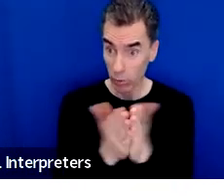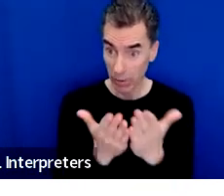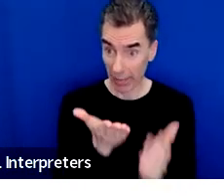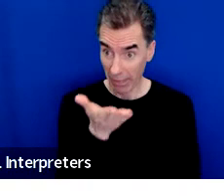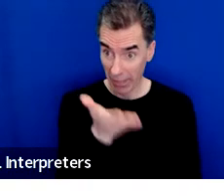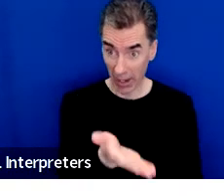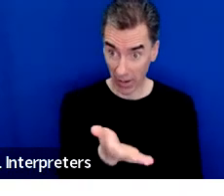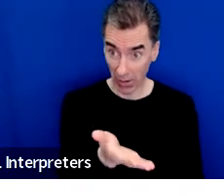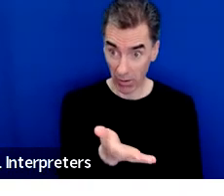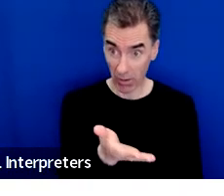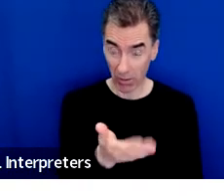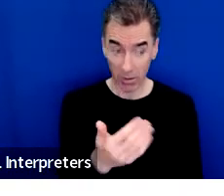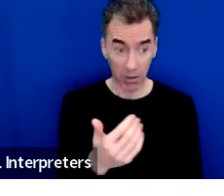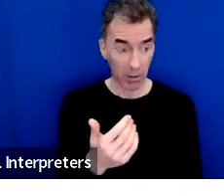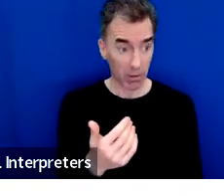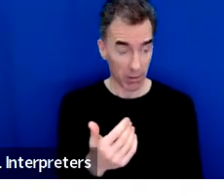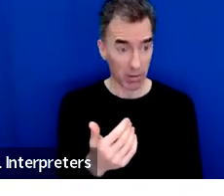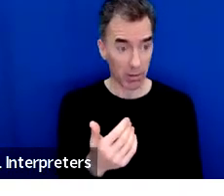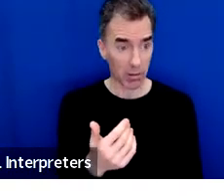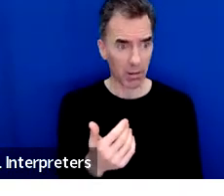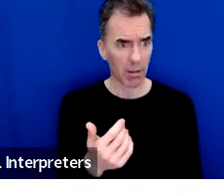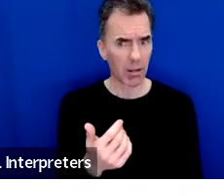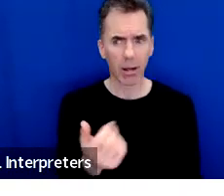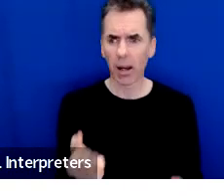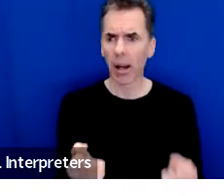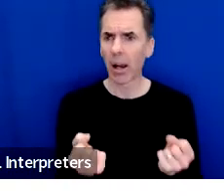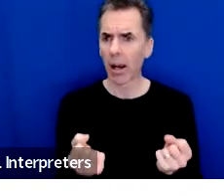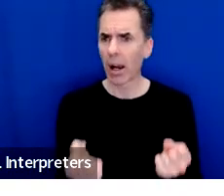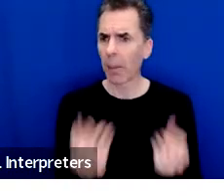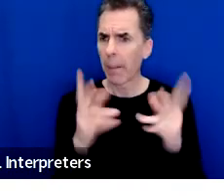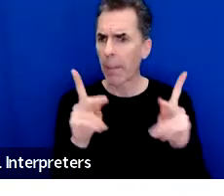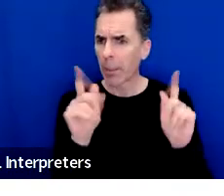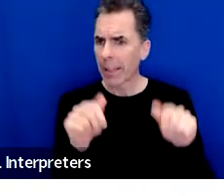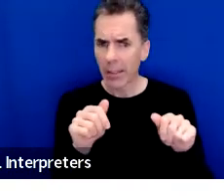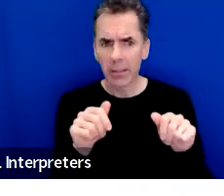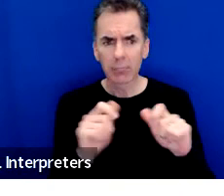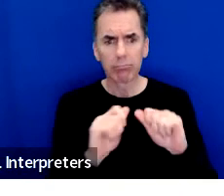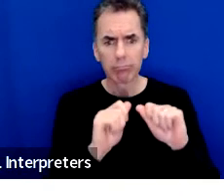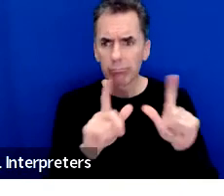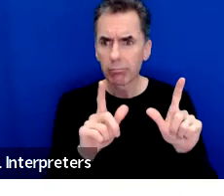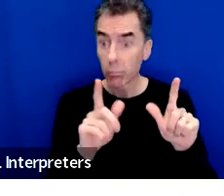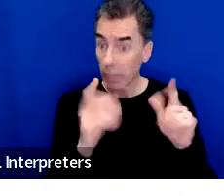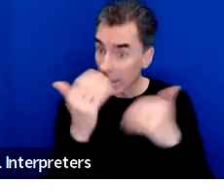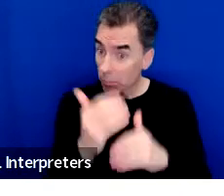Is there a limited amount of people that can view it at one time or is it unlimited?